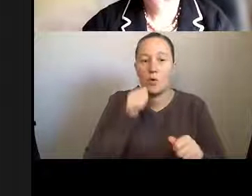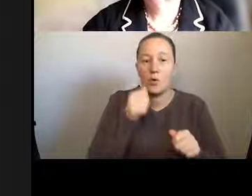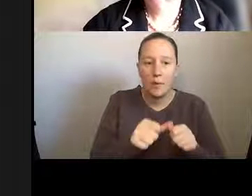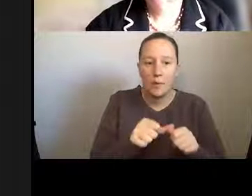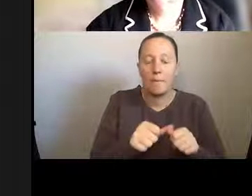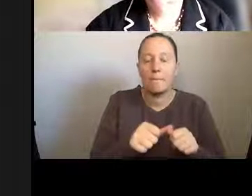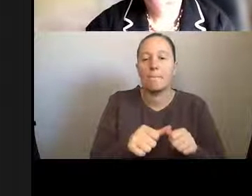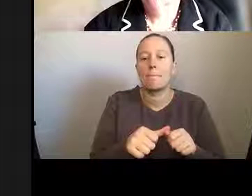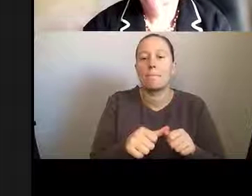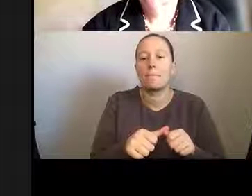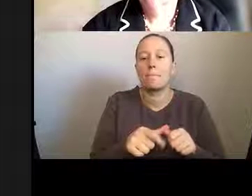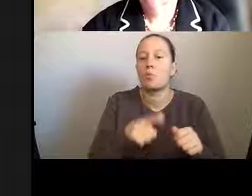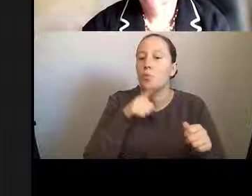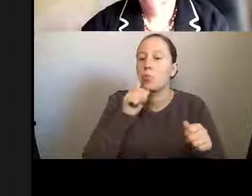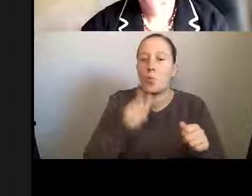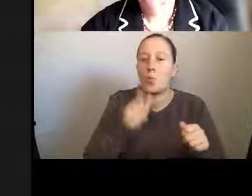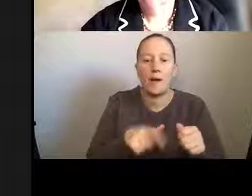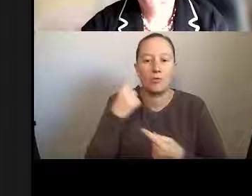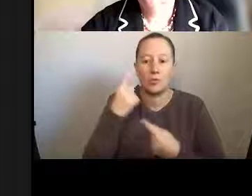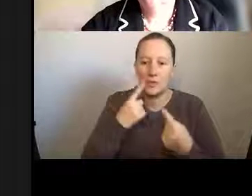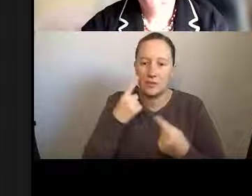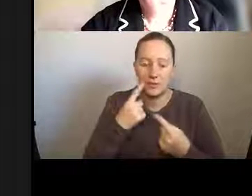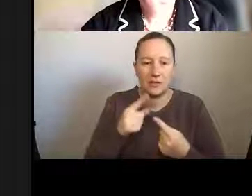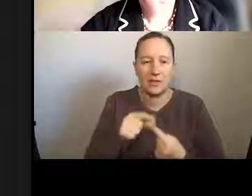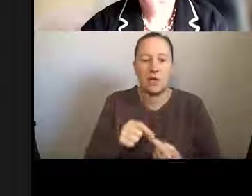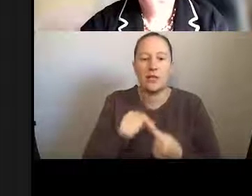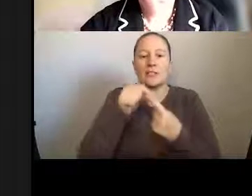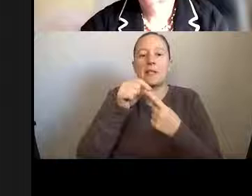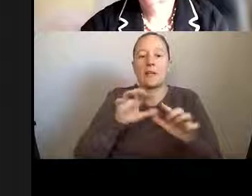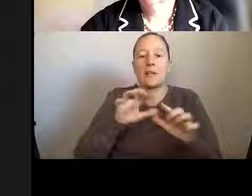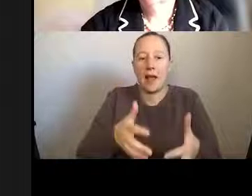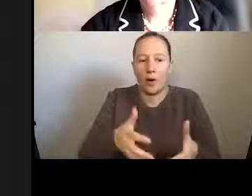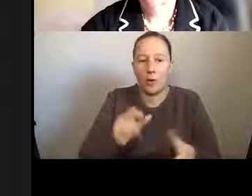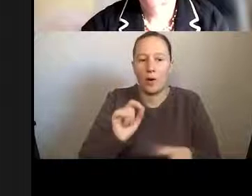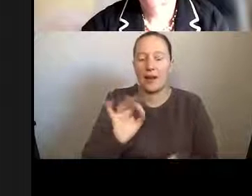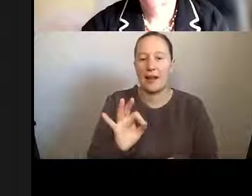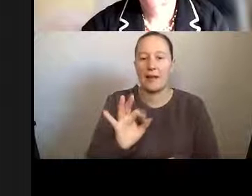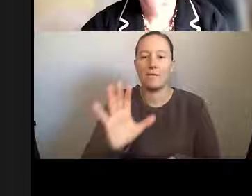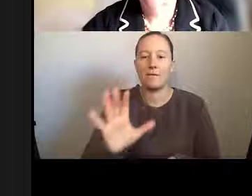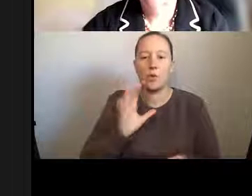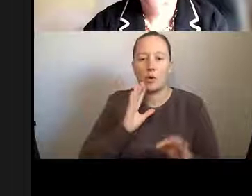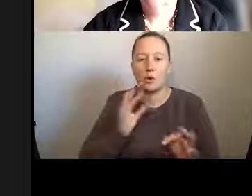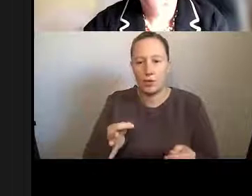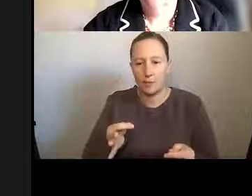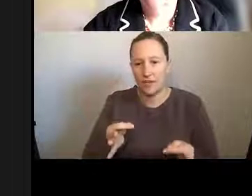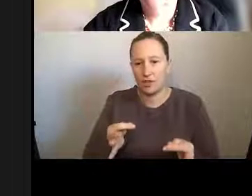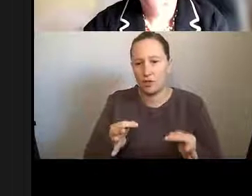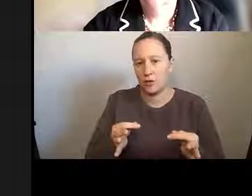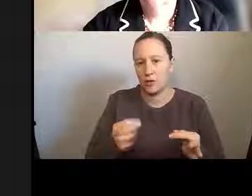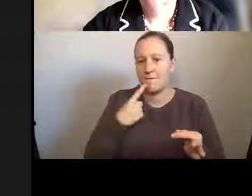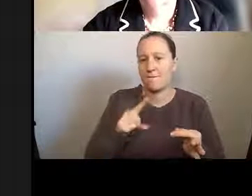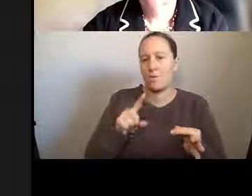you don't even have to consider exempt categories if the determination for your research